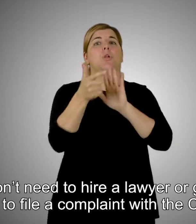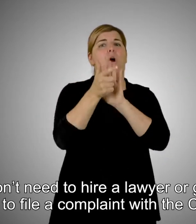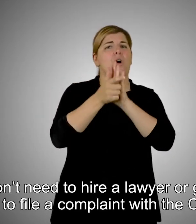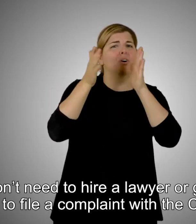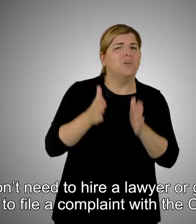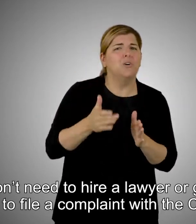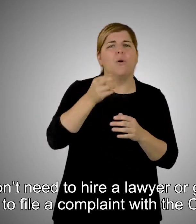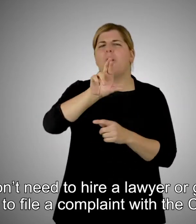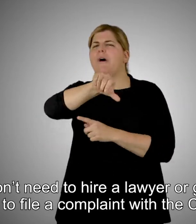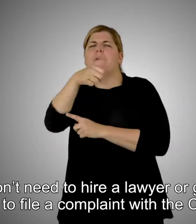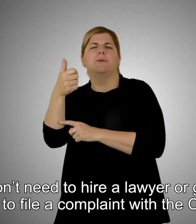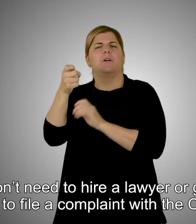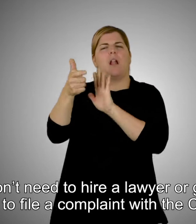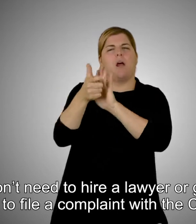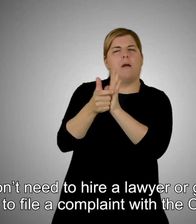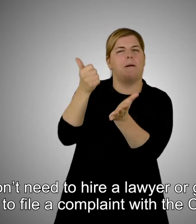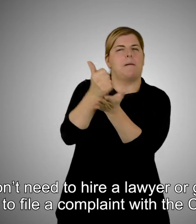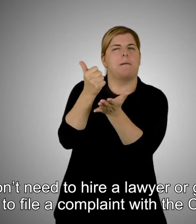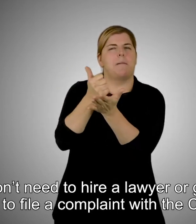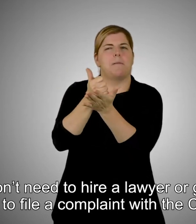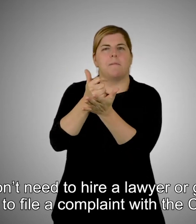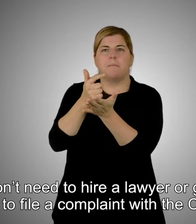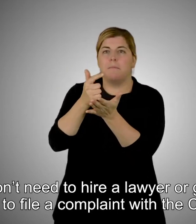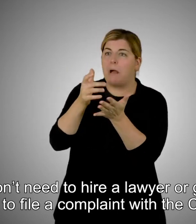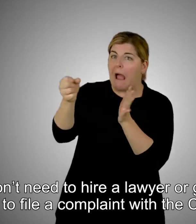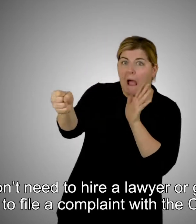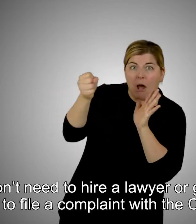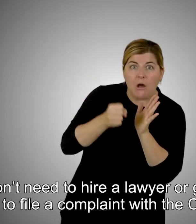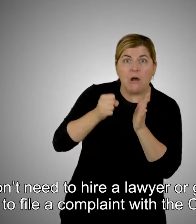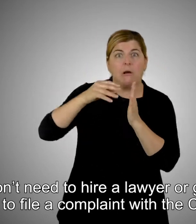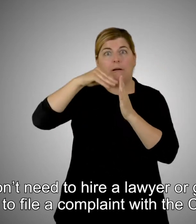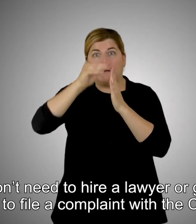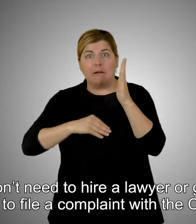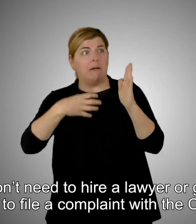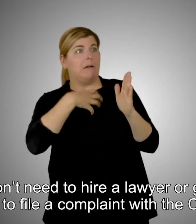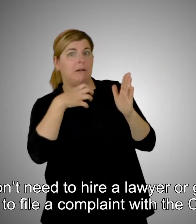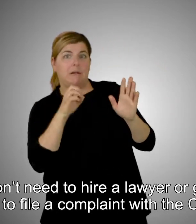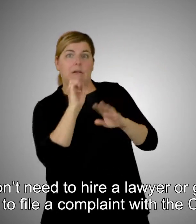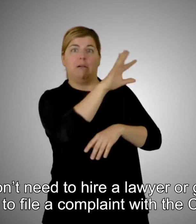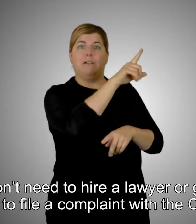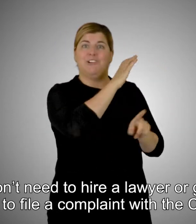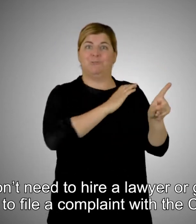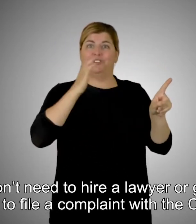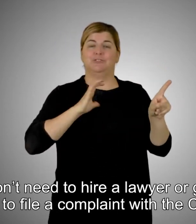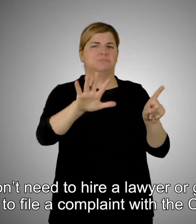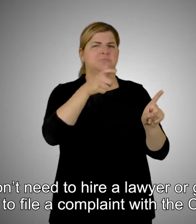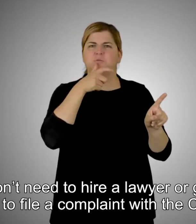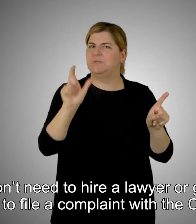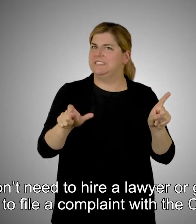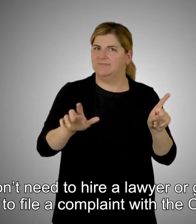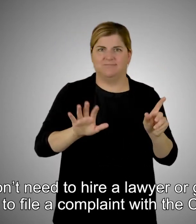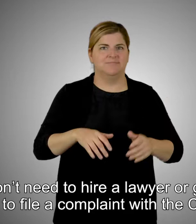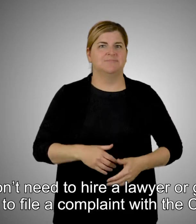You don’t need to hire a lawyer or get other legal help to file a complaint with the Commission.